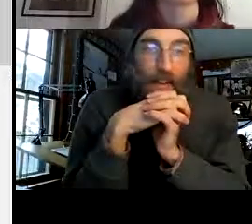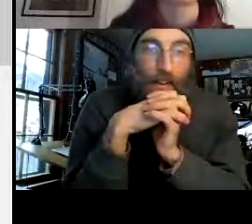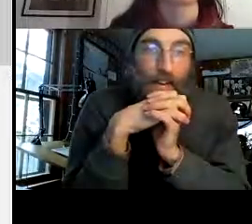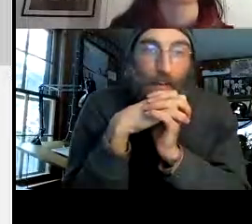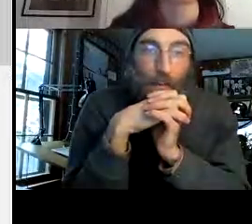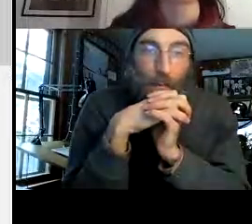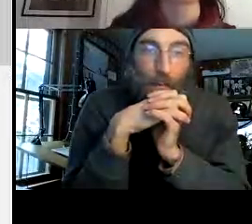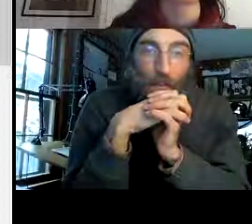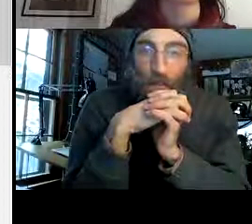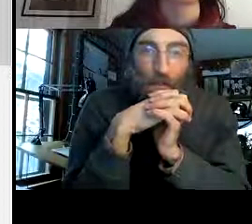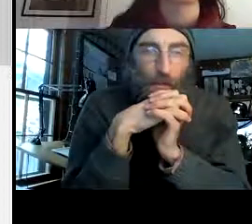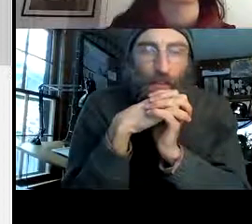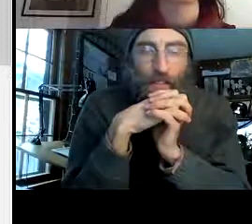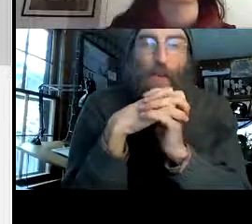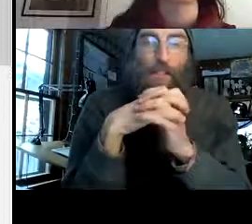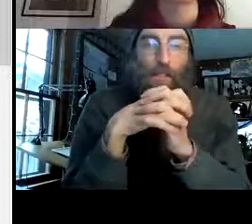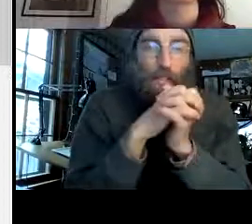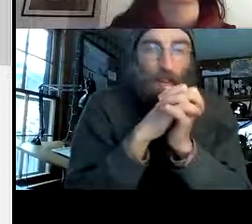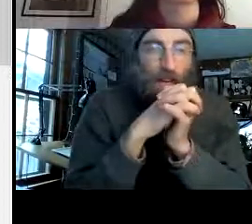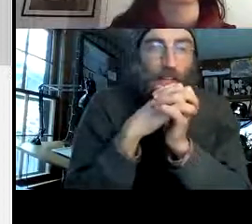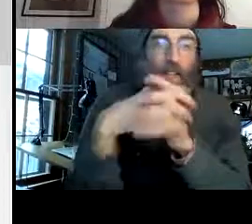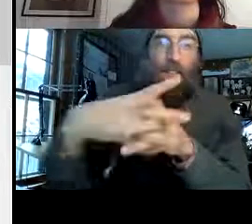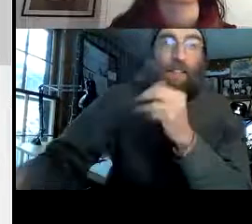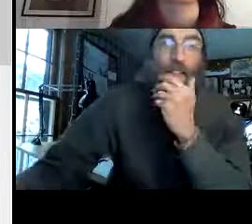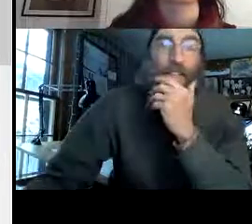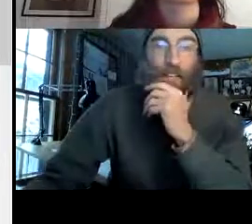And Lieutenant Colonel Pearson, who was a really inspirational leader.